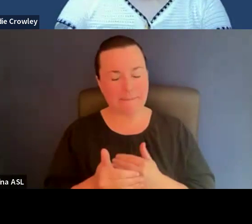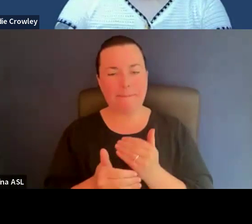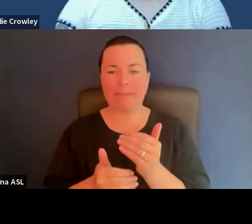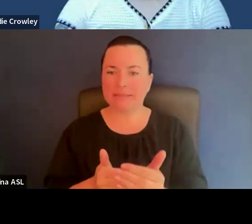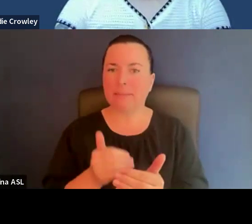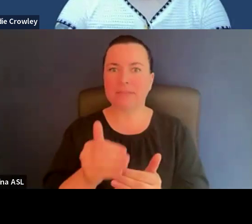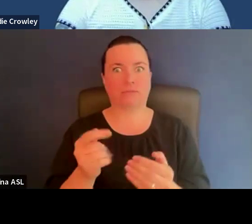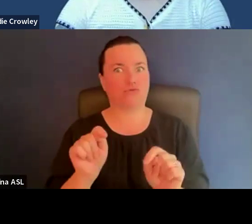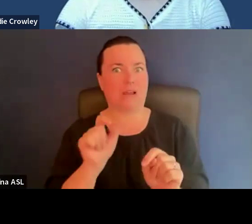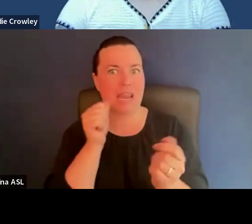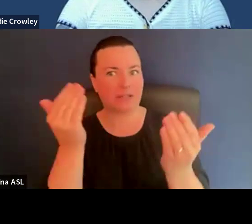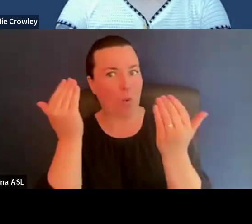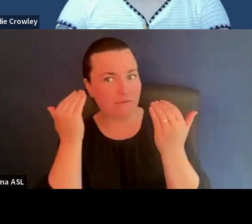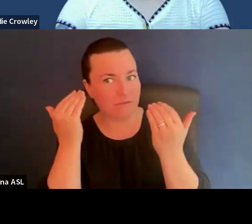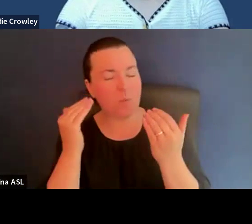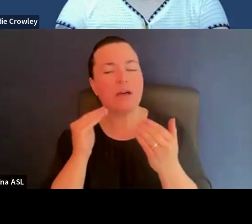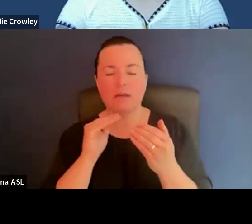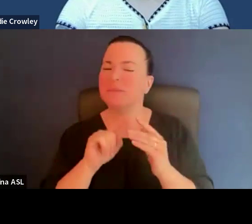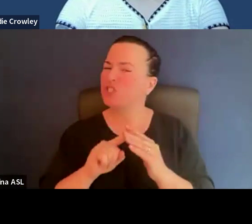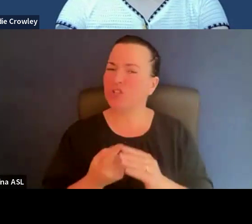one issue at a time, one choice at a time.